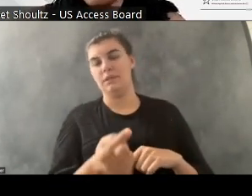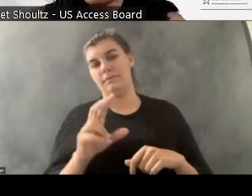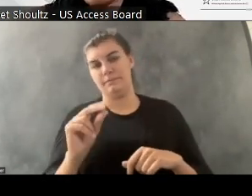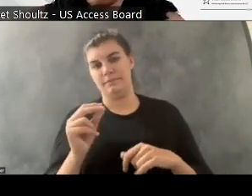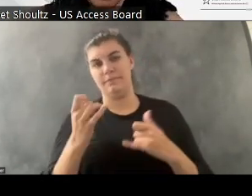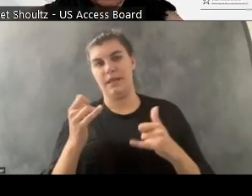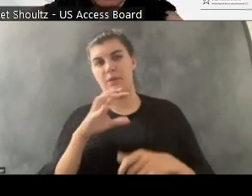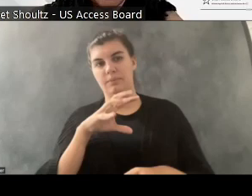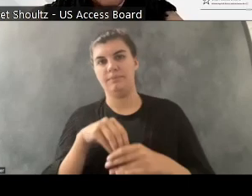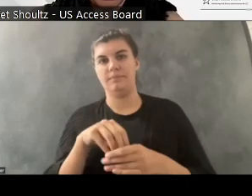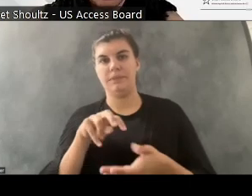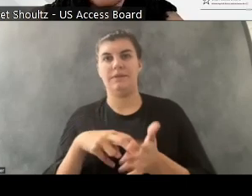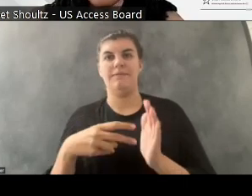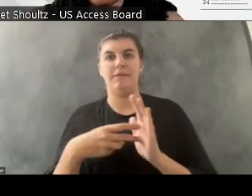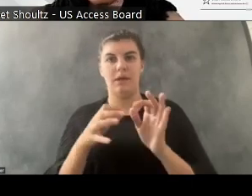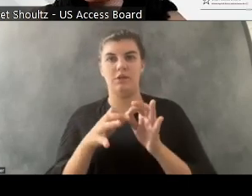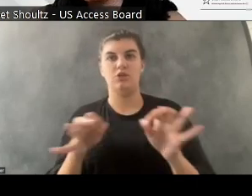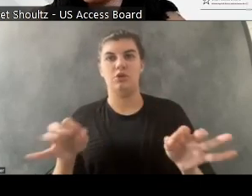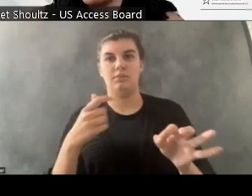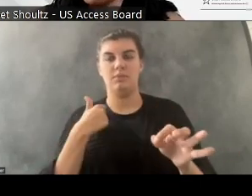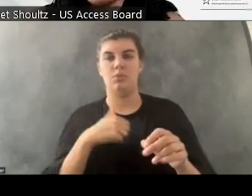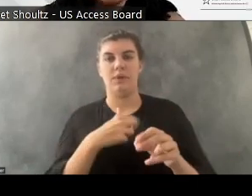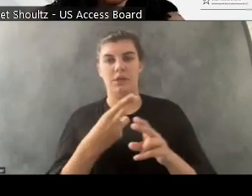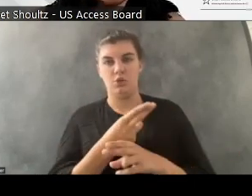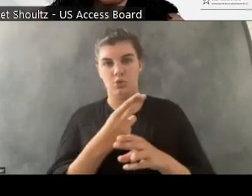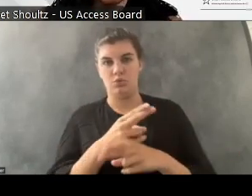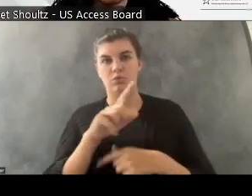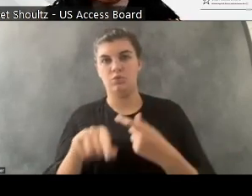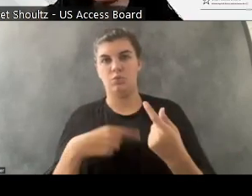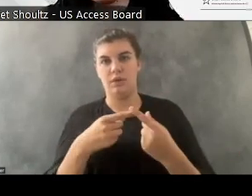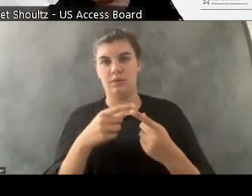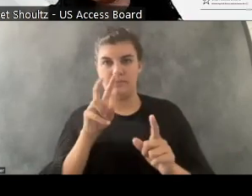It's a defined term and we use it where applicable through the rule text.